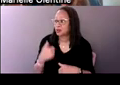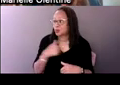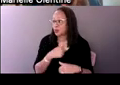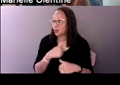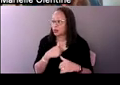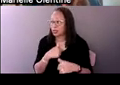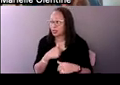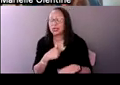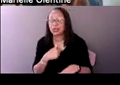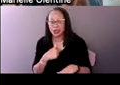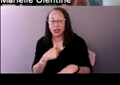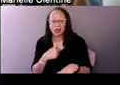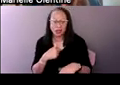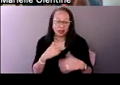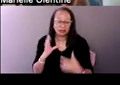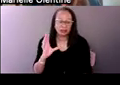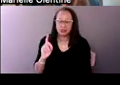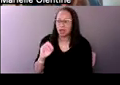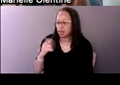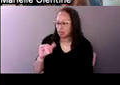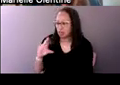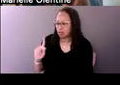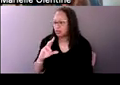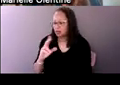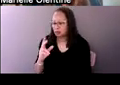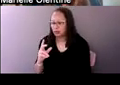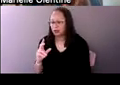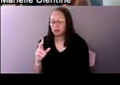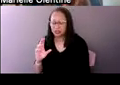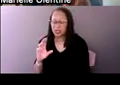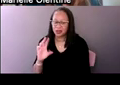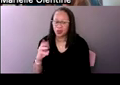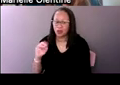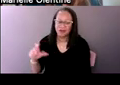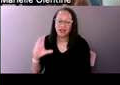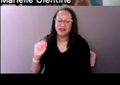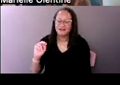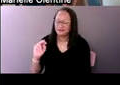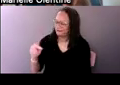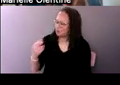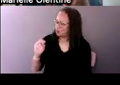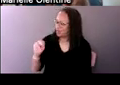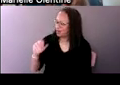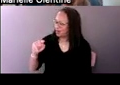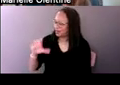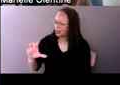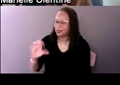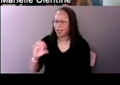the sales feature. There's also the rise of predatory practices from sales agents. I do not recommend that you ever